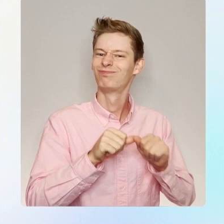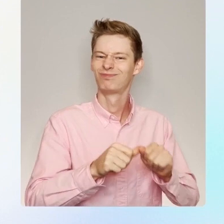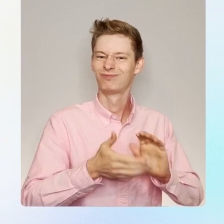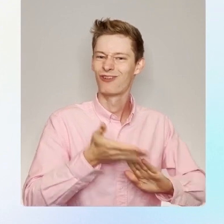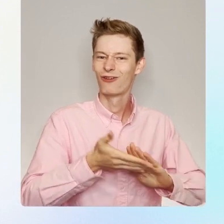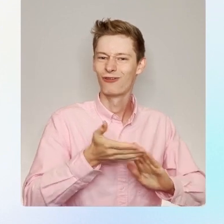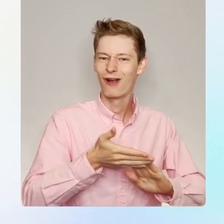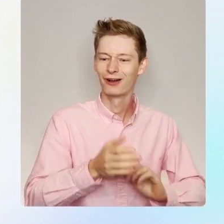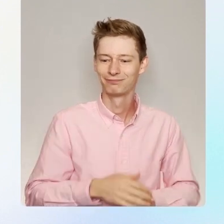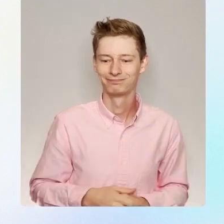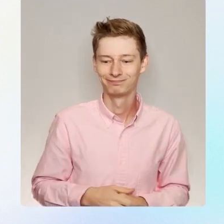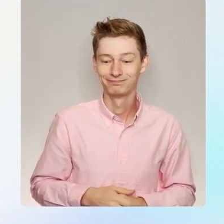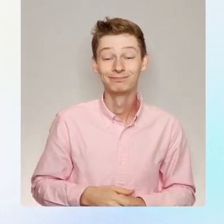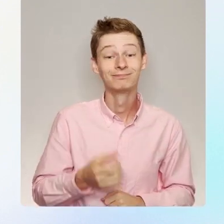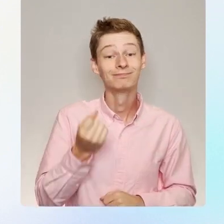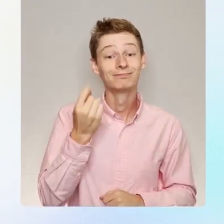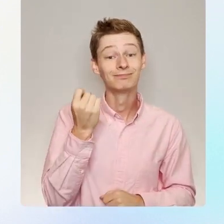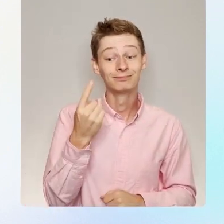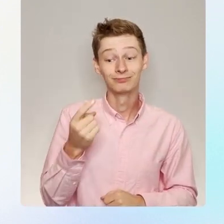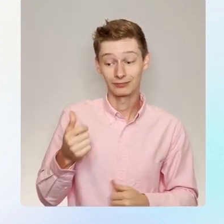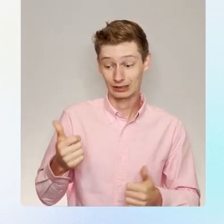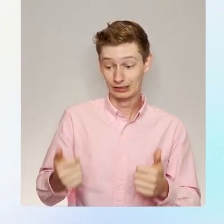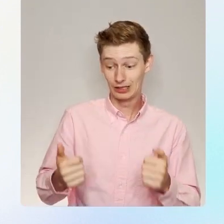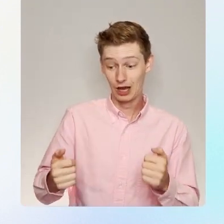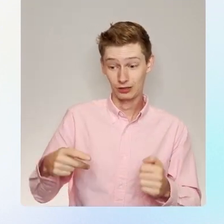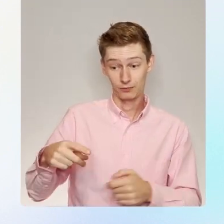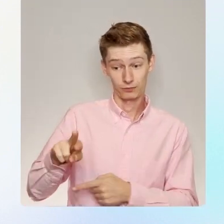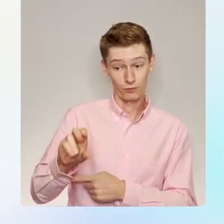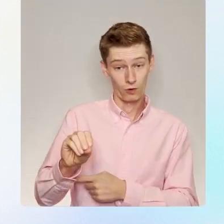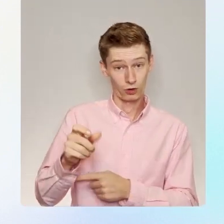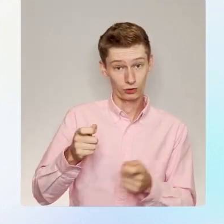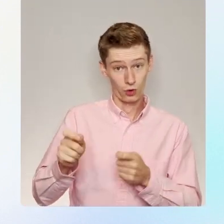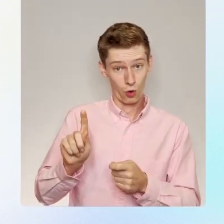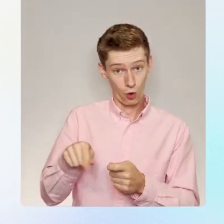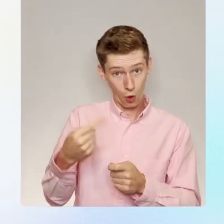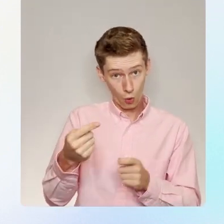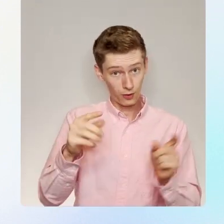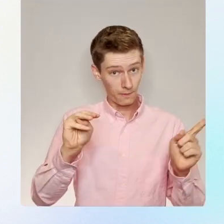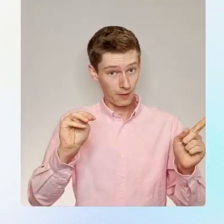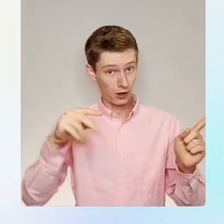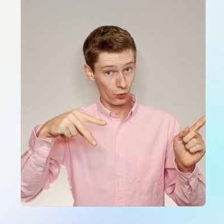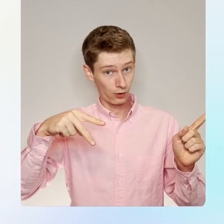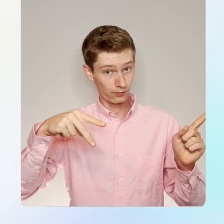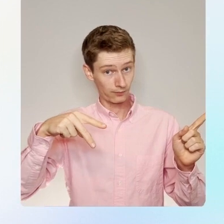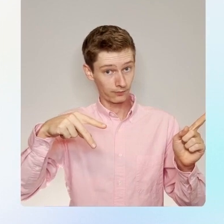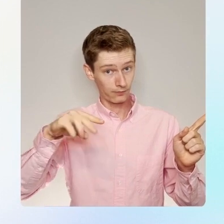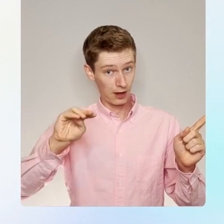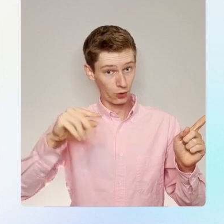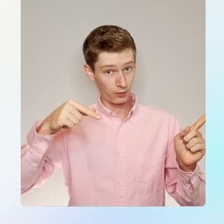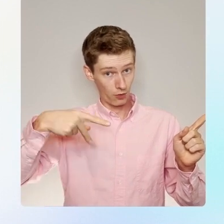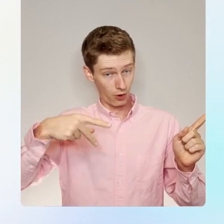that the Touch Pro Controllers are not just for Meta Quest Pro. The Touch Pro Controllers are also available